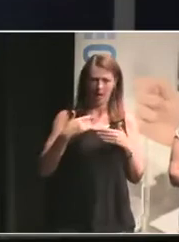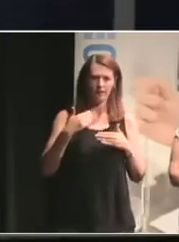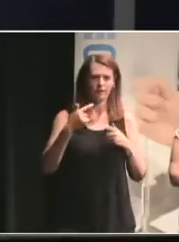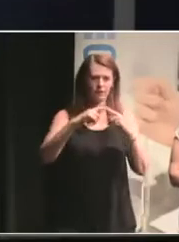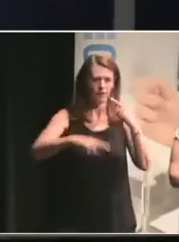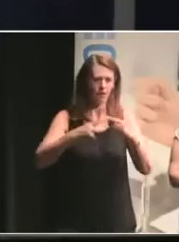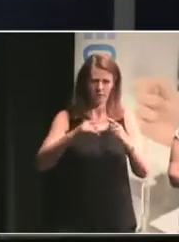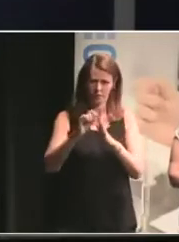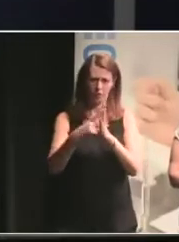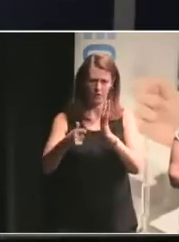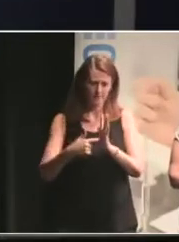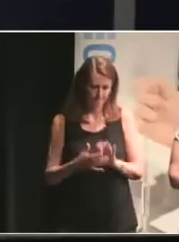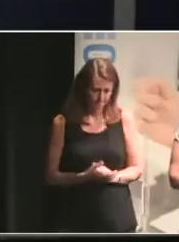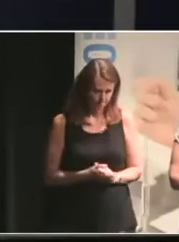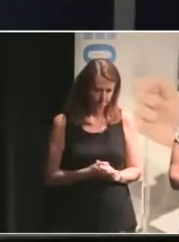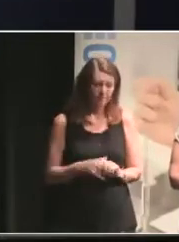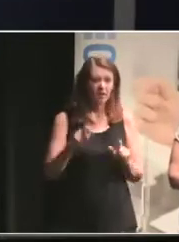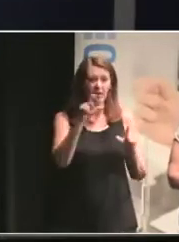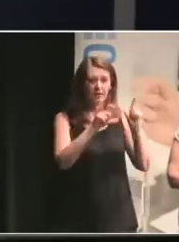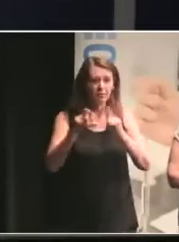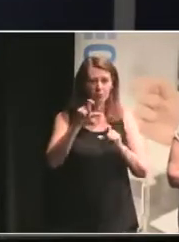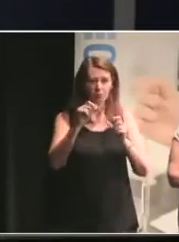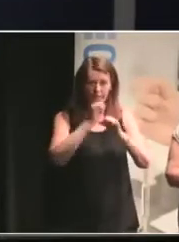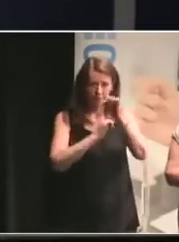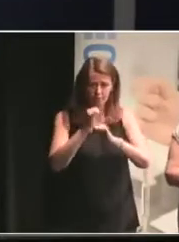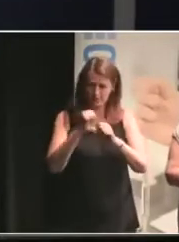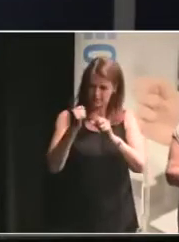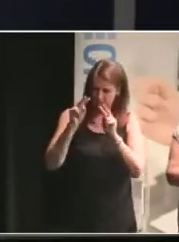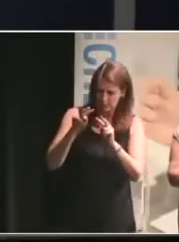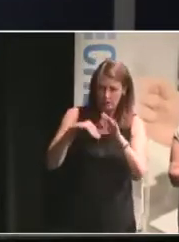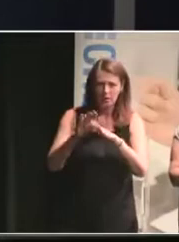It's an area of chemistry and chemical engineering focused on the design of products and processes